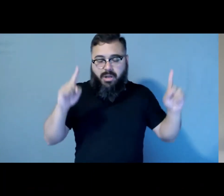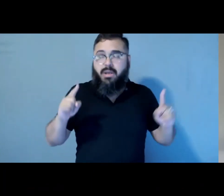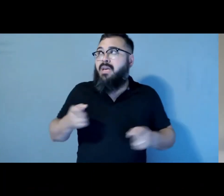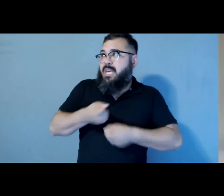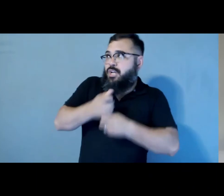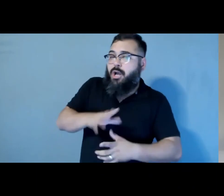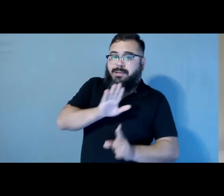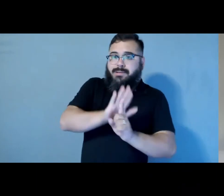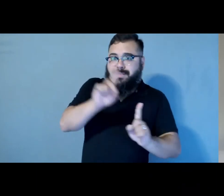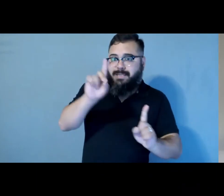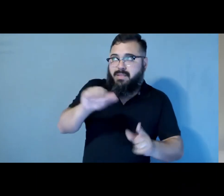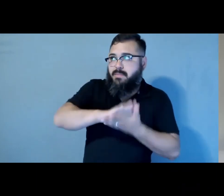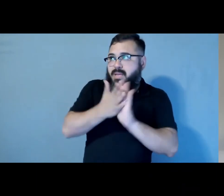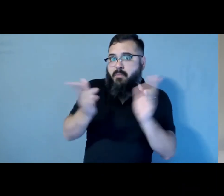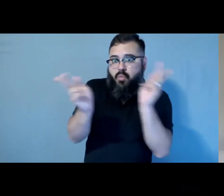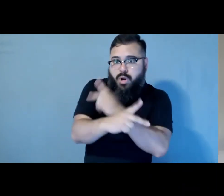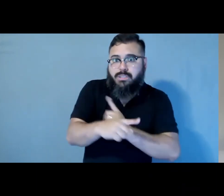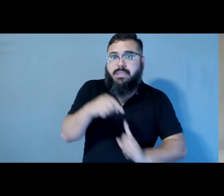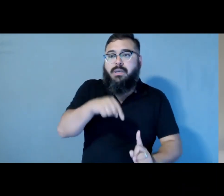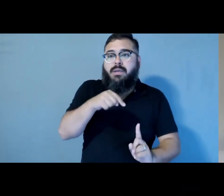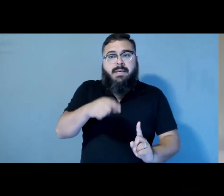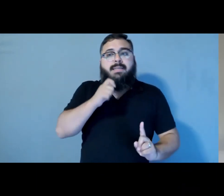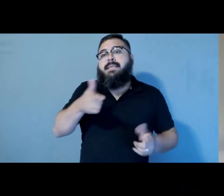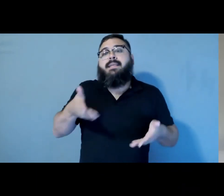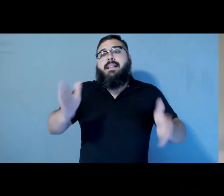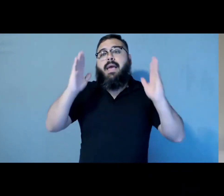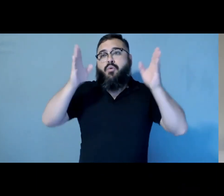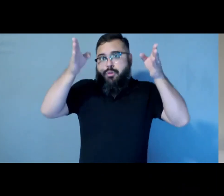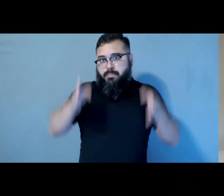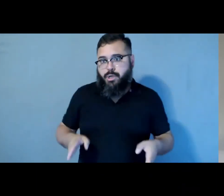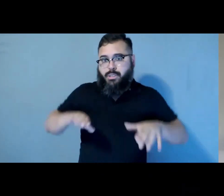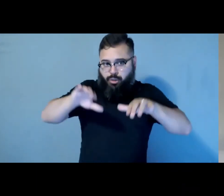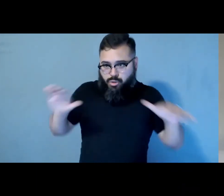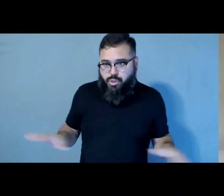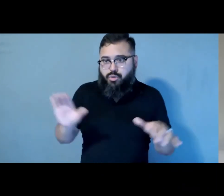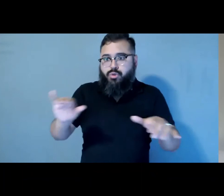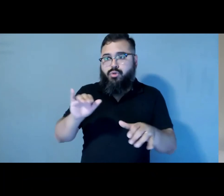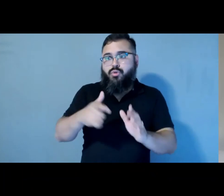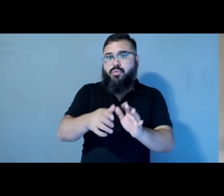it was a position that didn't allow this person to do the essential functions of the job and it resulted in termination.